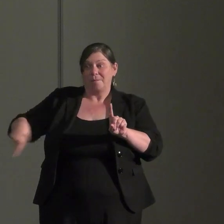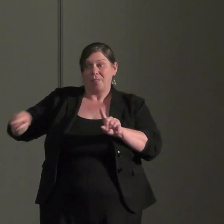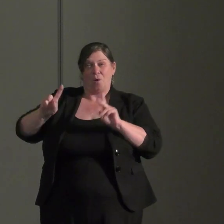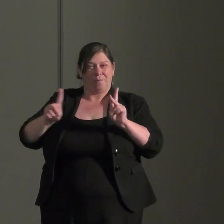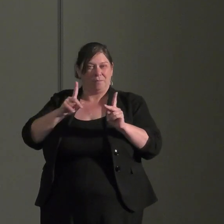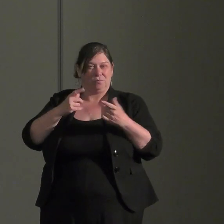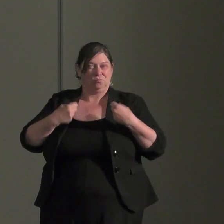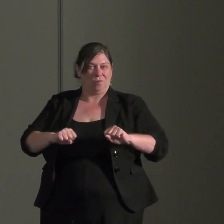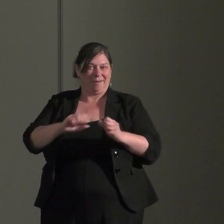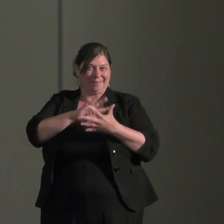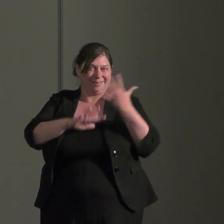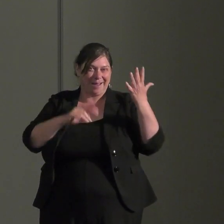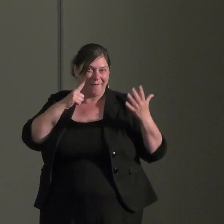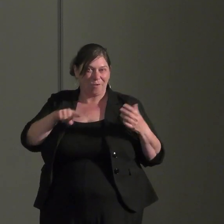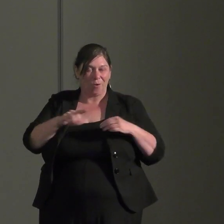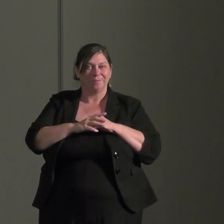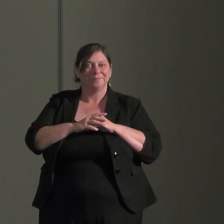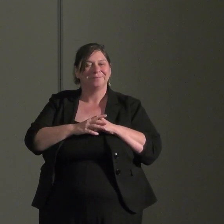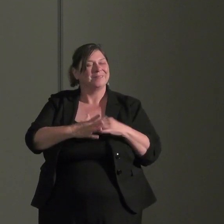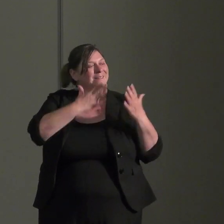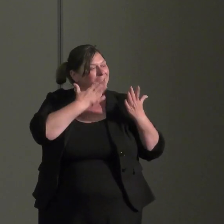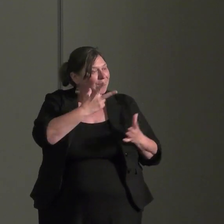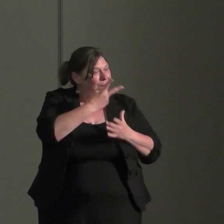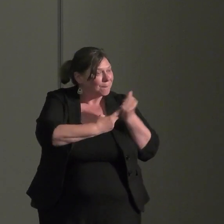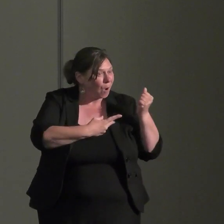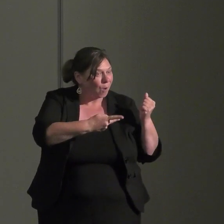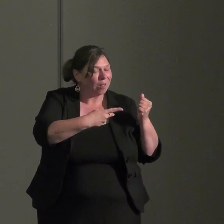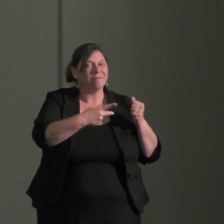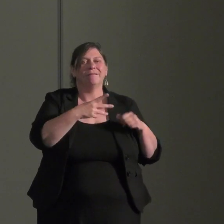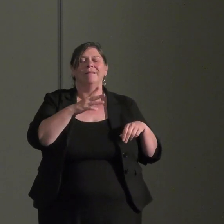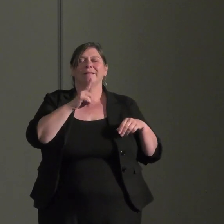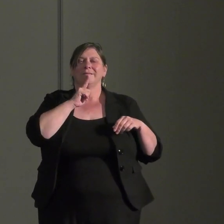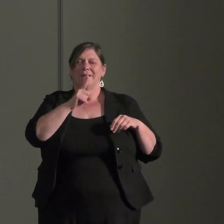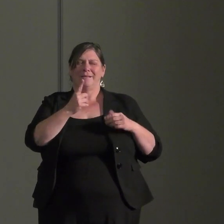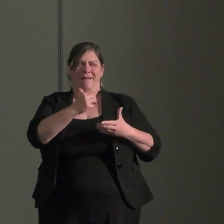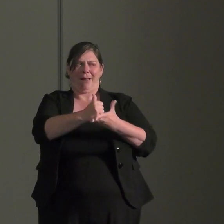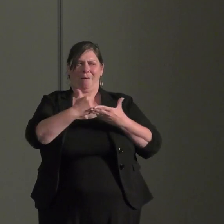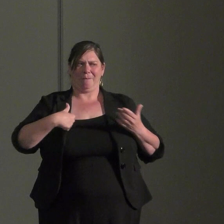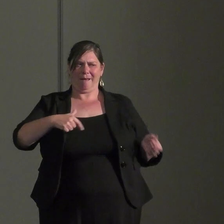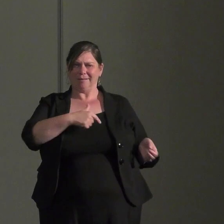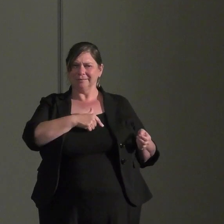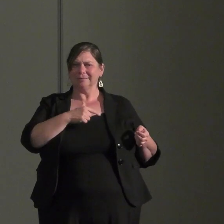Excellent very good. Thank you both very much. Very helpful to us here. We have an applause